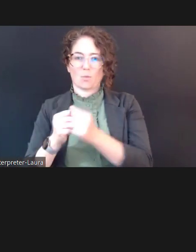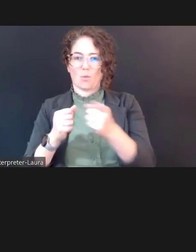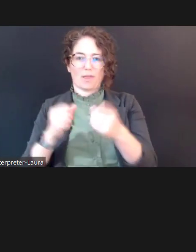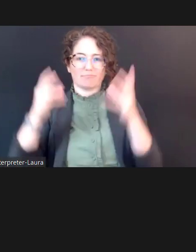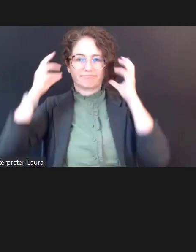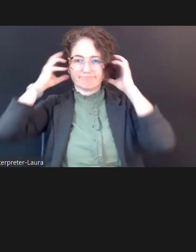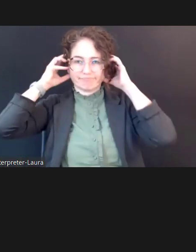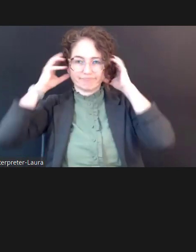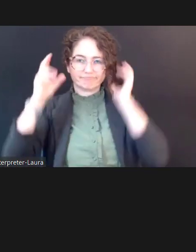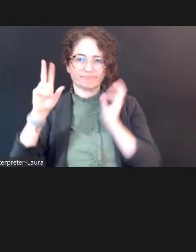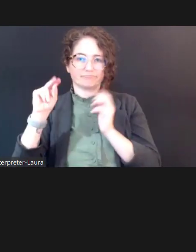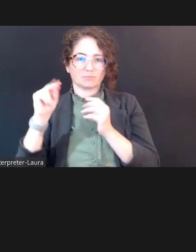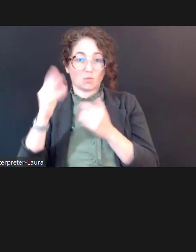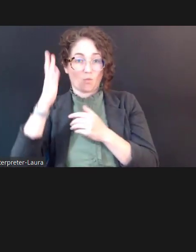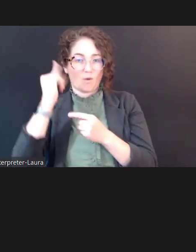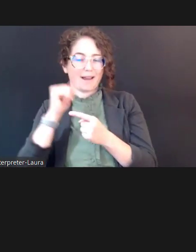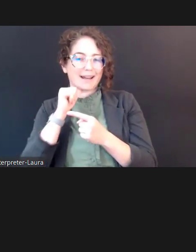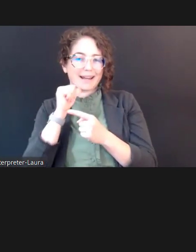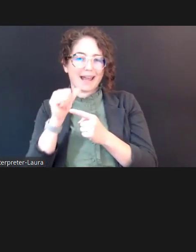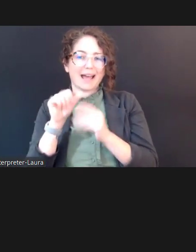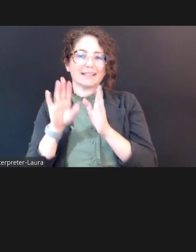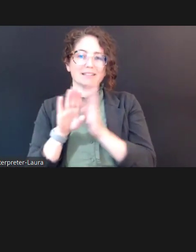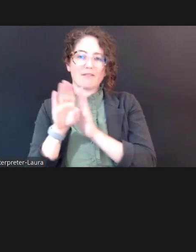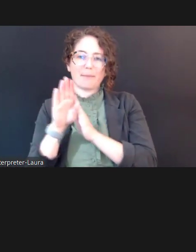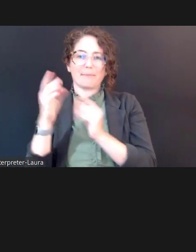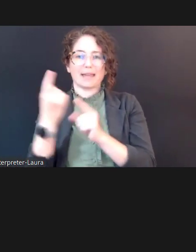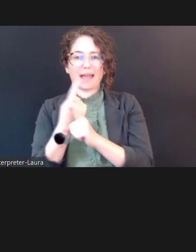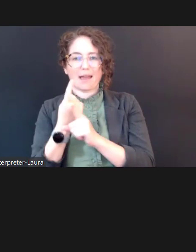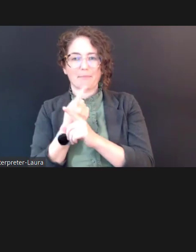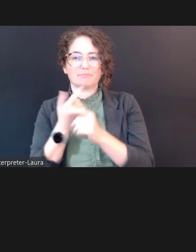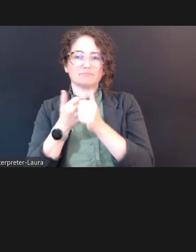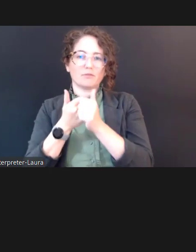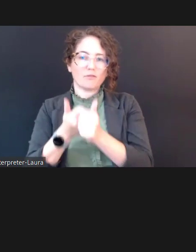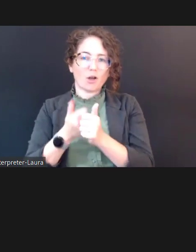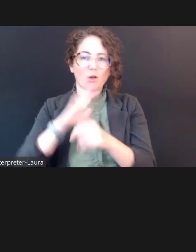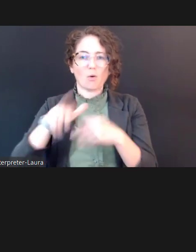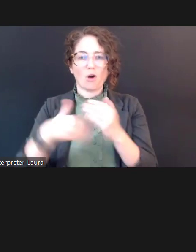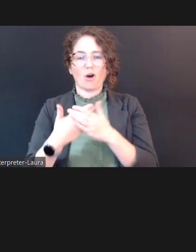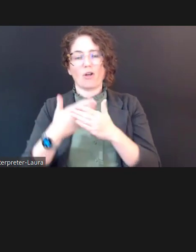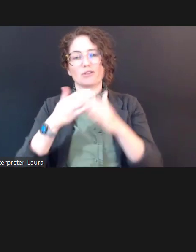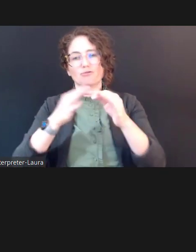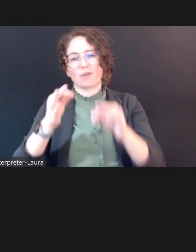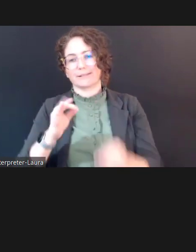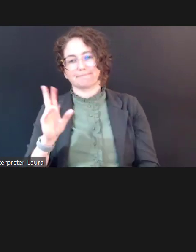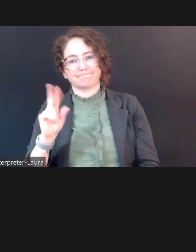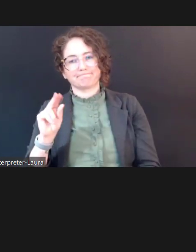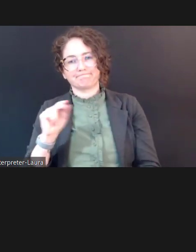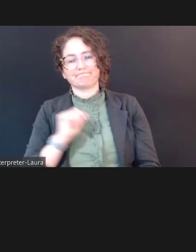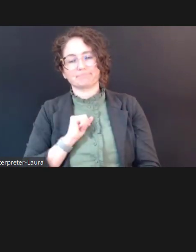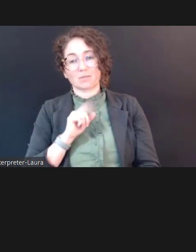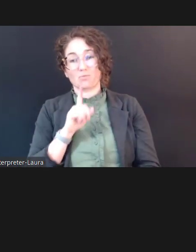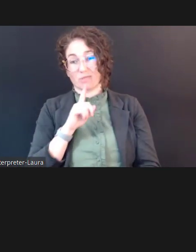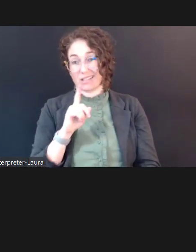not developmentally able to follow the directions reliable and that has been our experience as well.